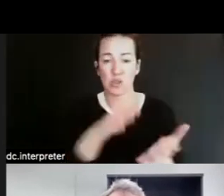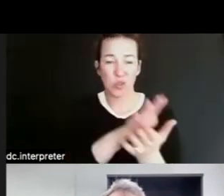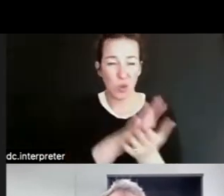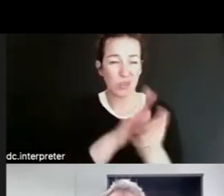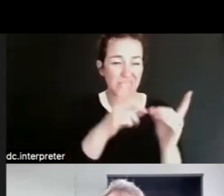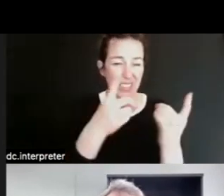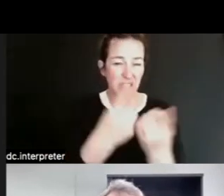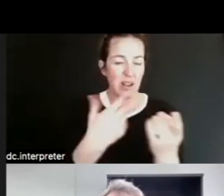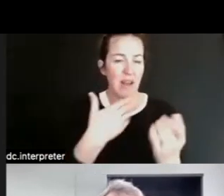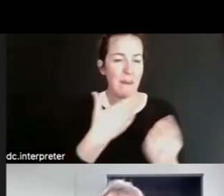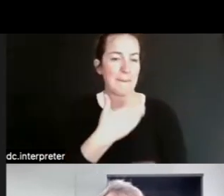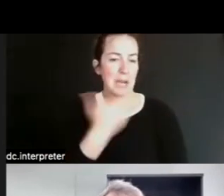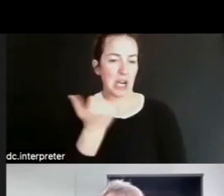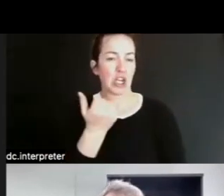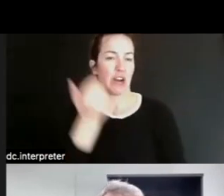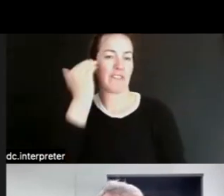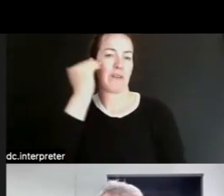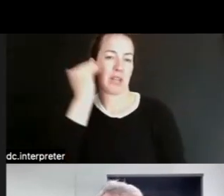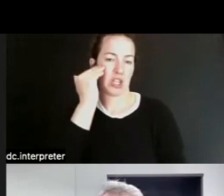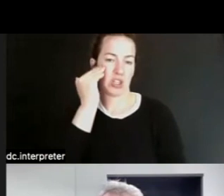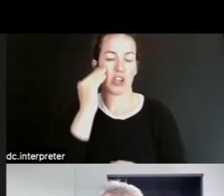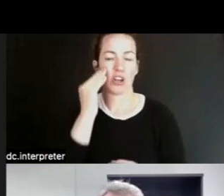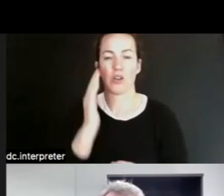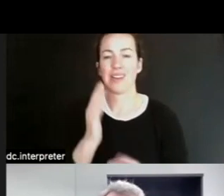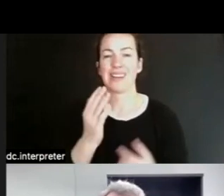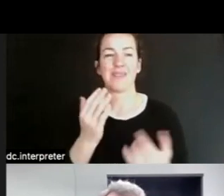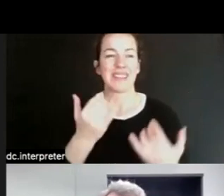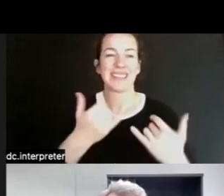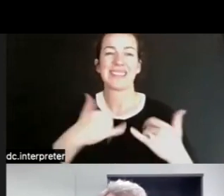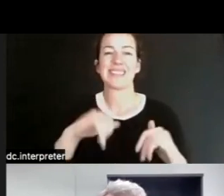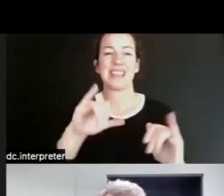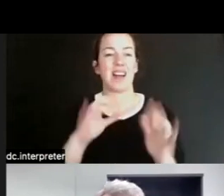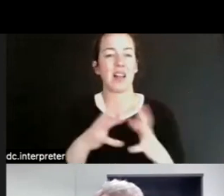gotten a little bit more familiar with you know there's still a lot of schools when you